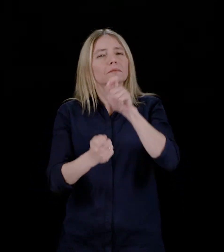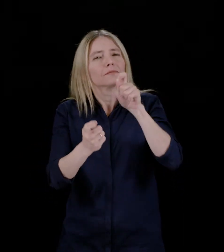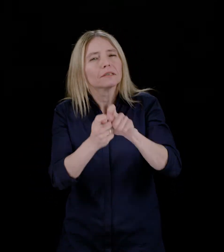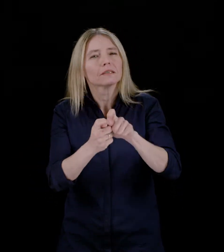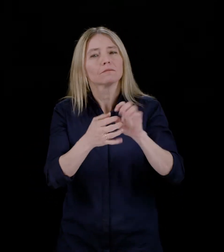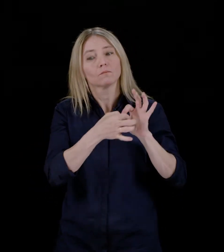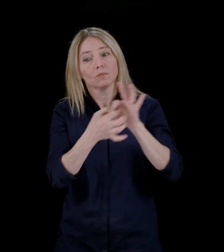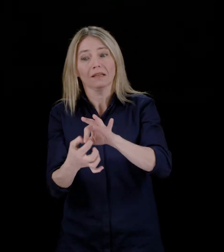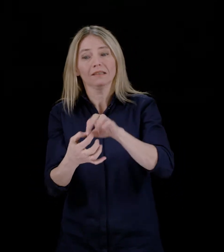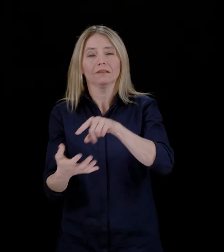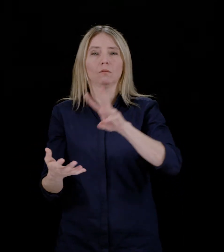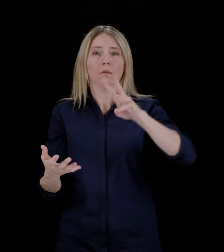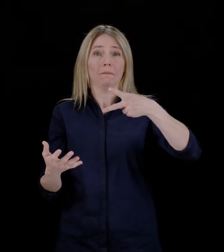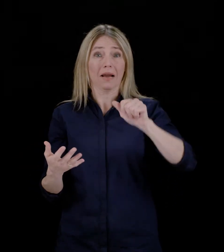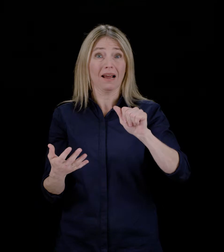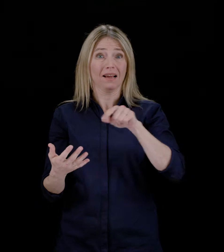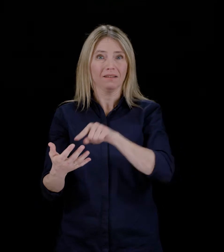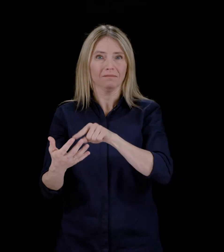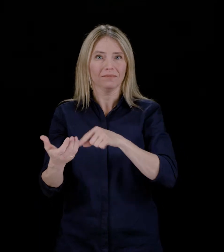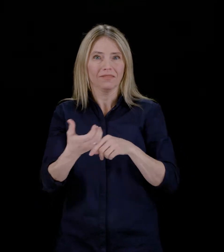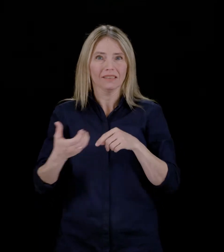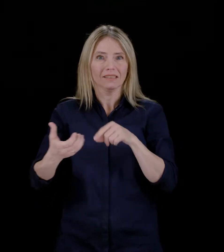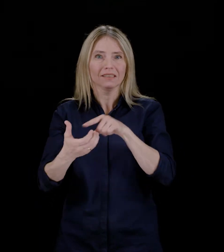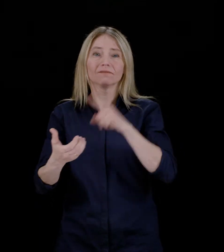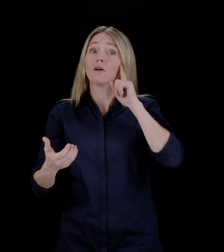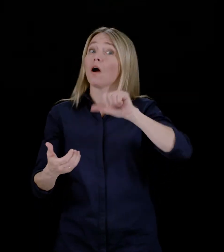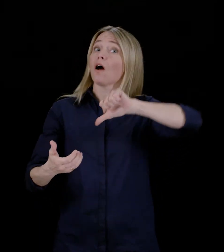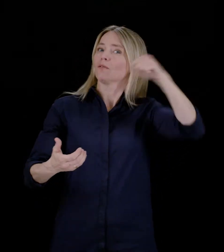Specific to WPA, devices from other countries: